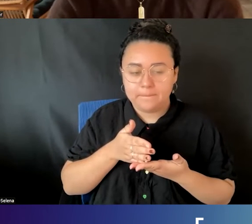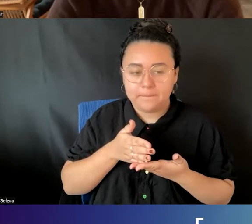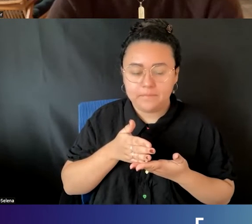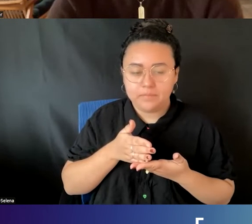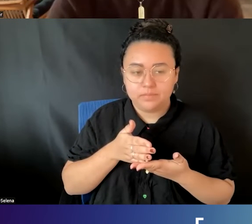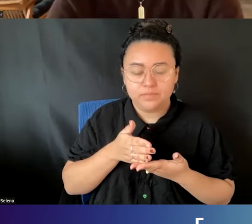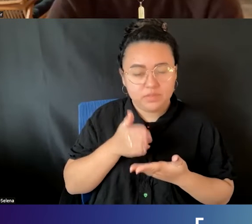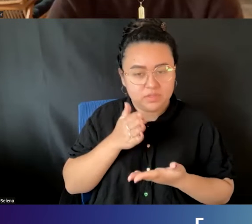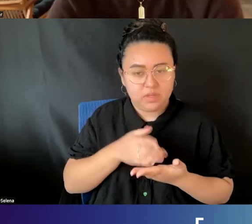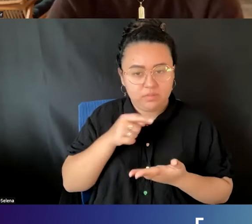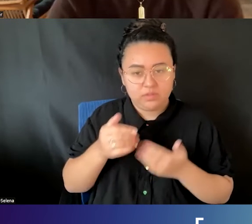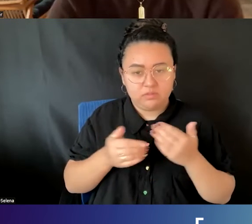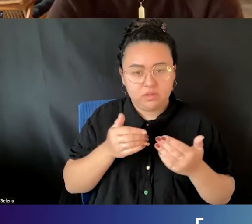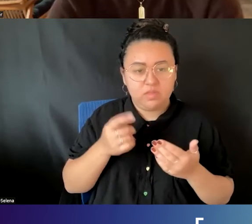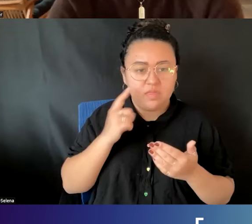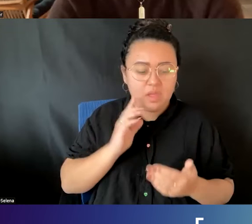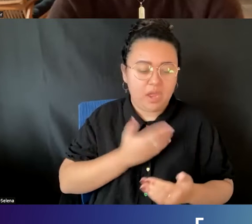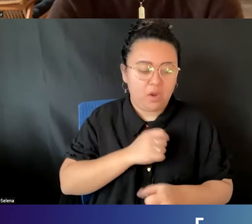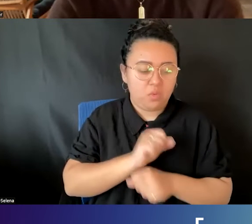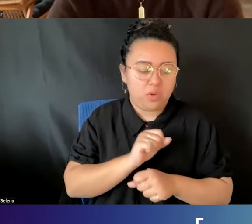as something that we are desperate to